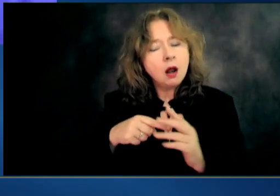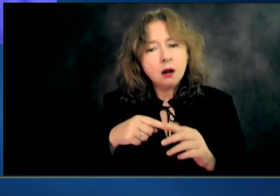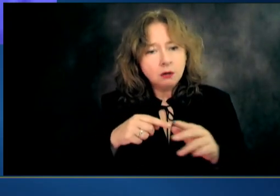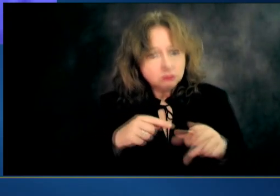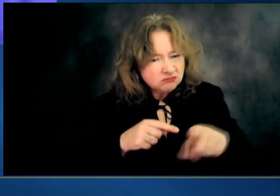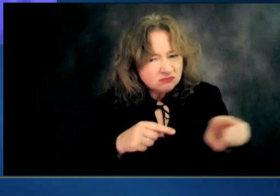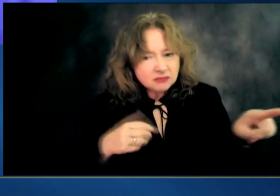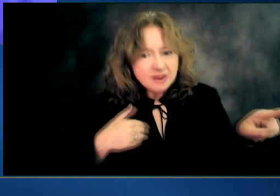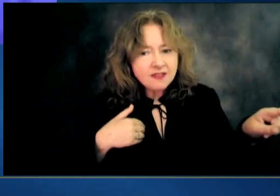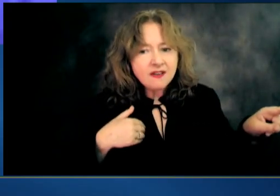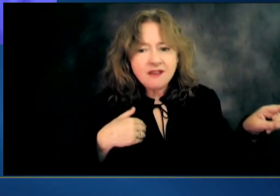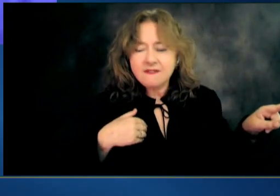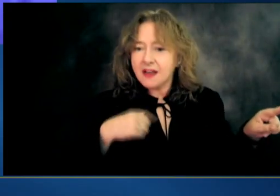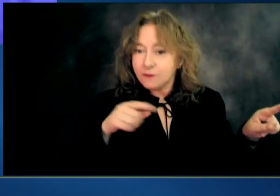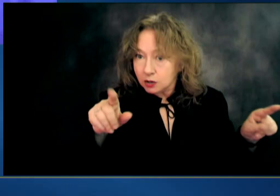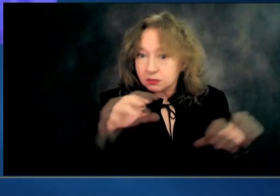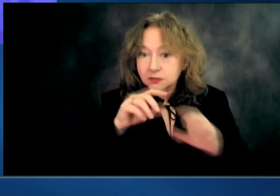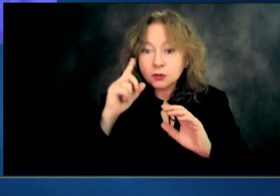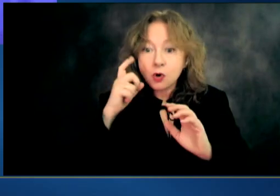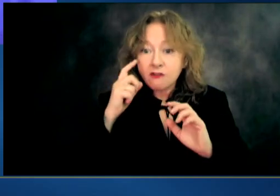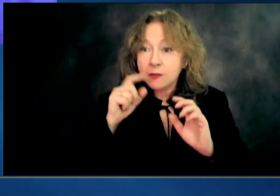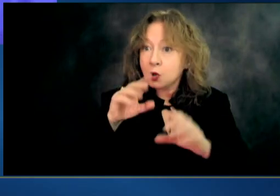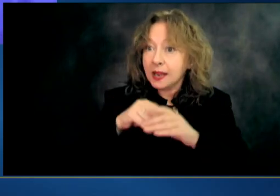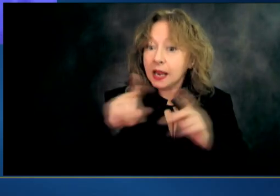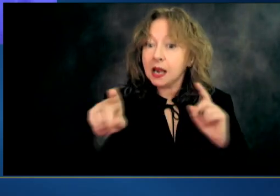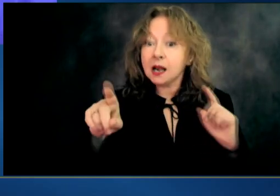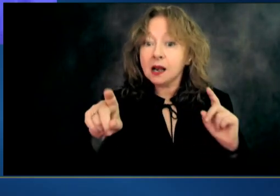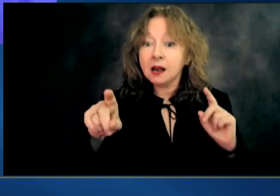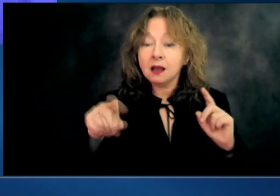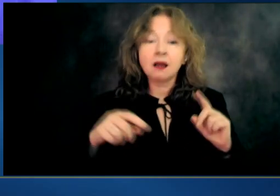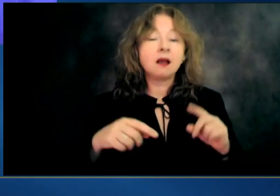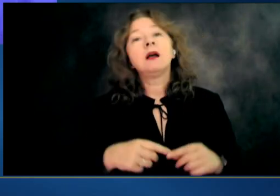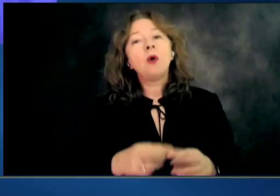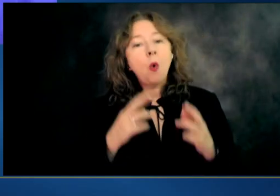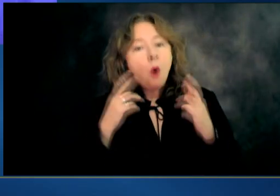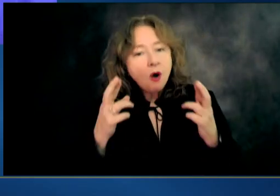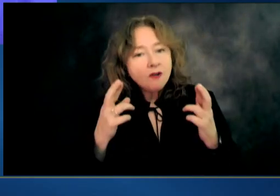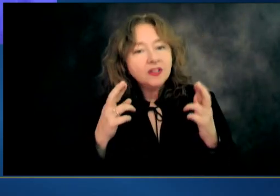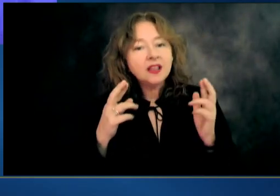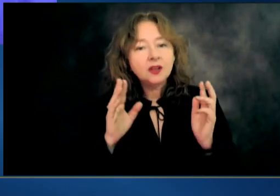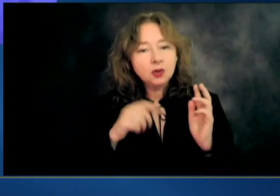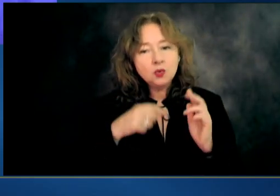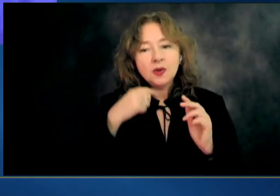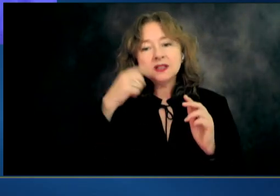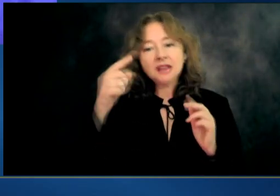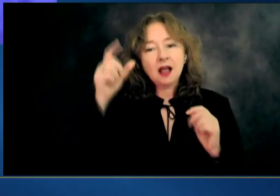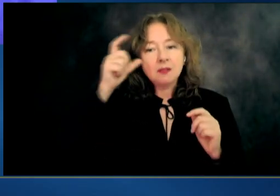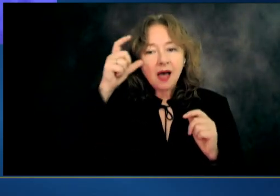opportunity to participate?" And I hope you will say to President Biden and Vice President Harris,